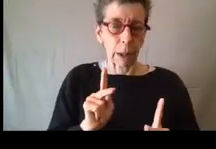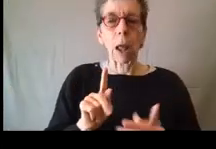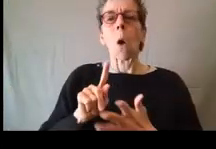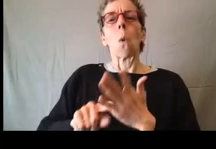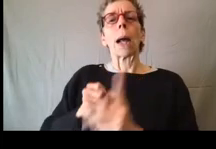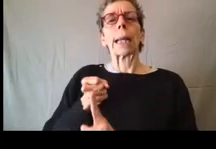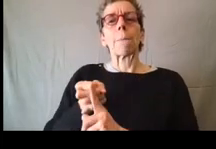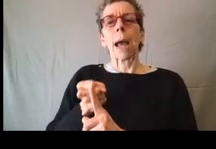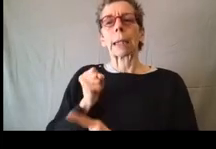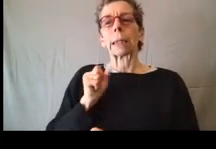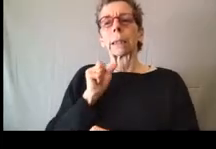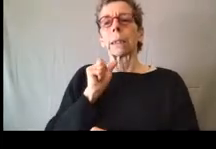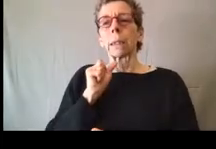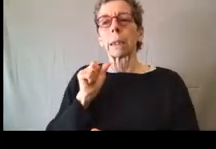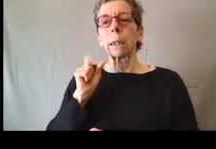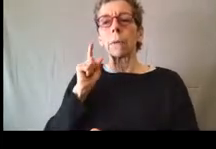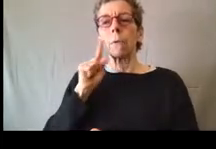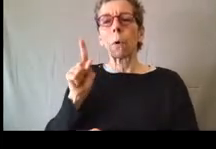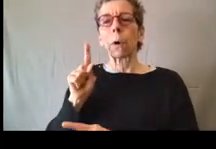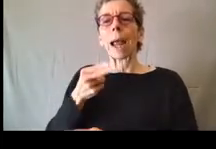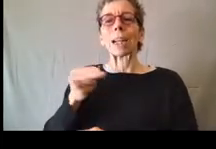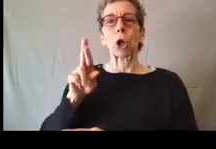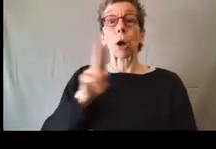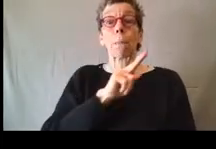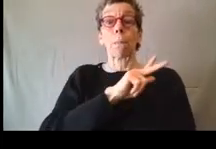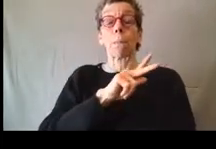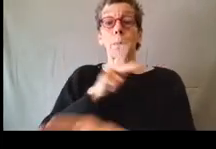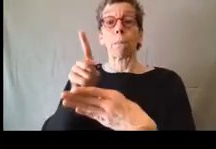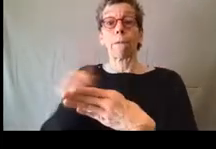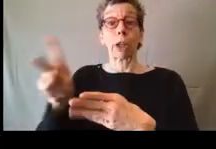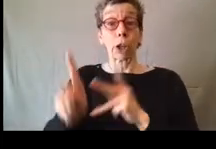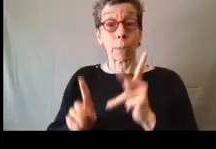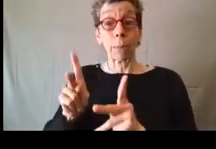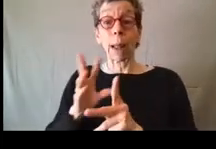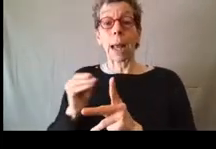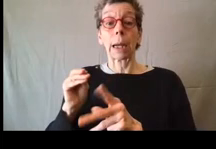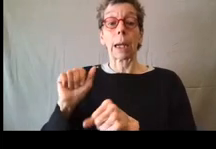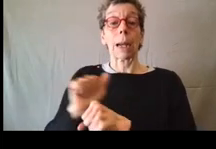training on the attitudes of HR professionals and employers towards individuals with disabilities.